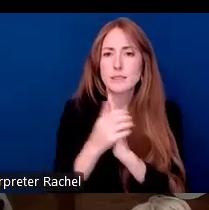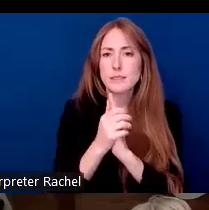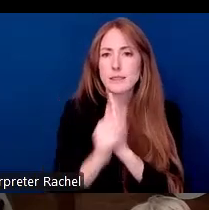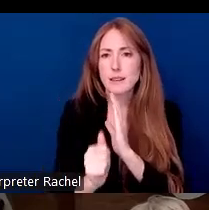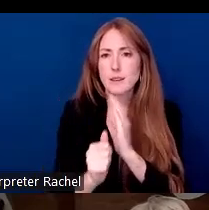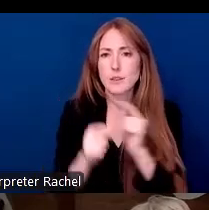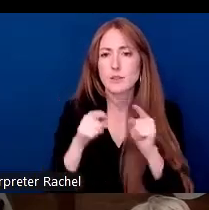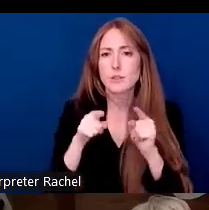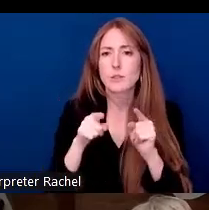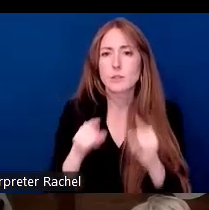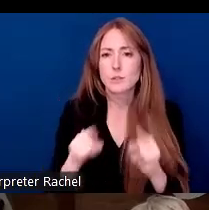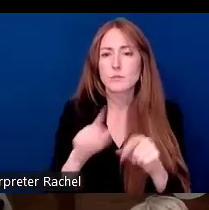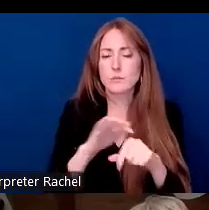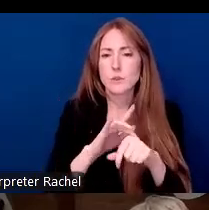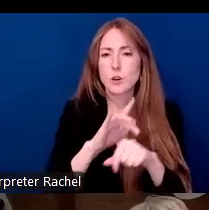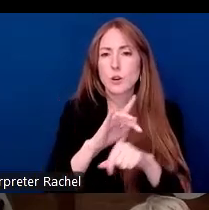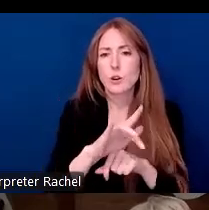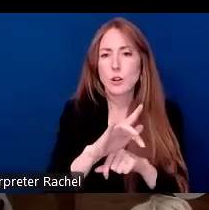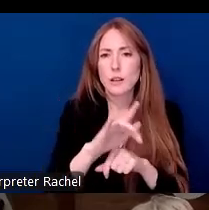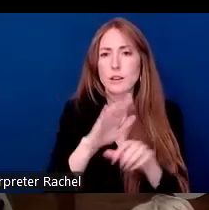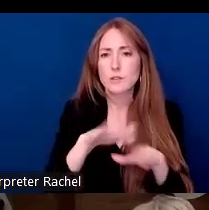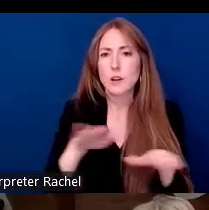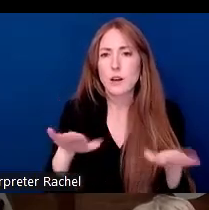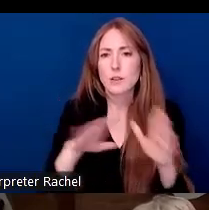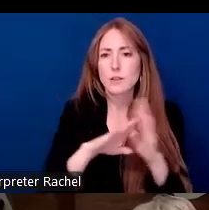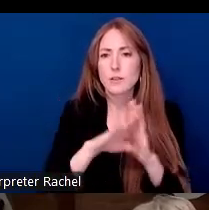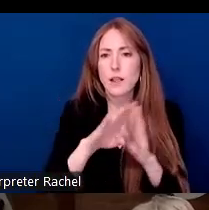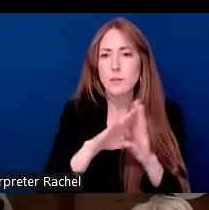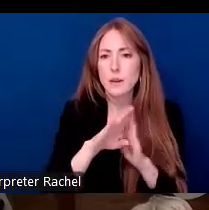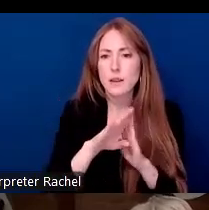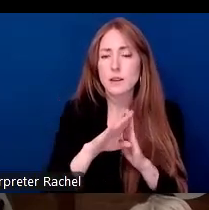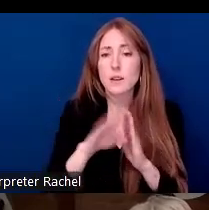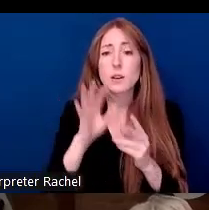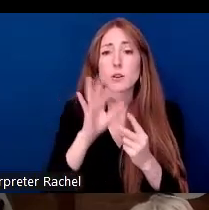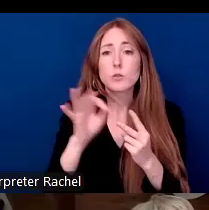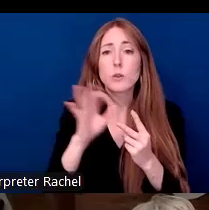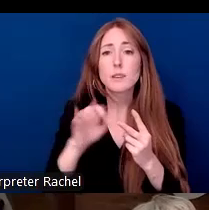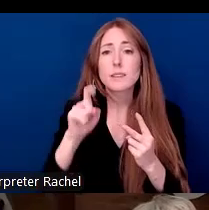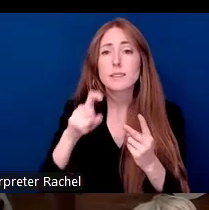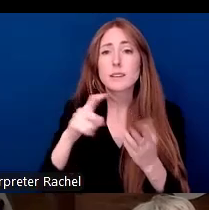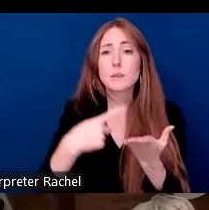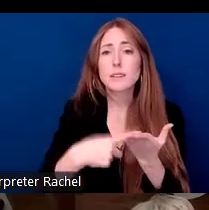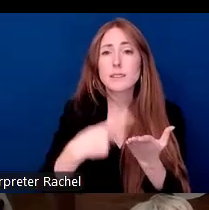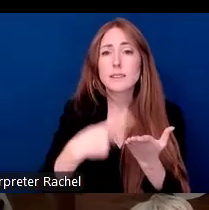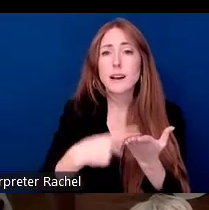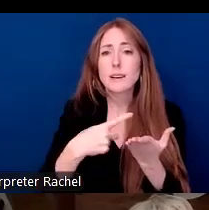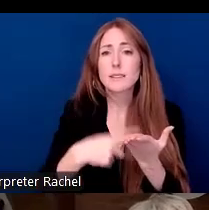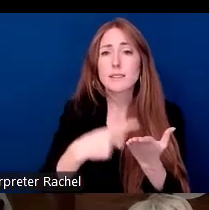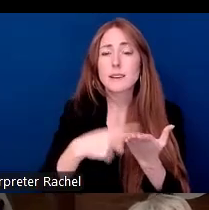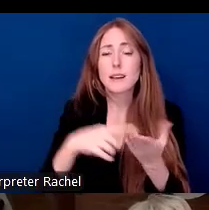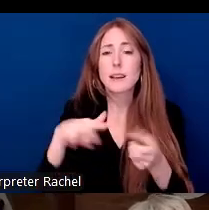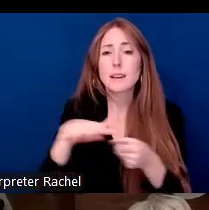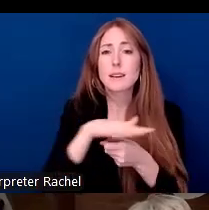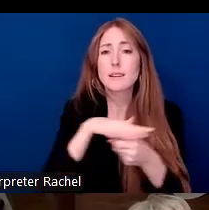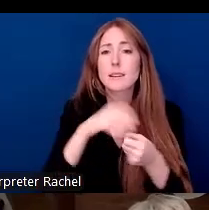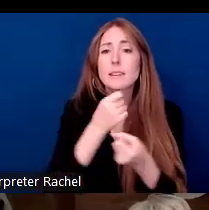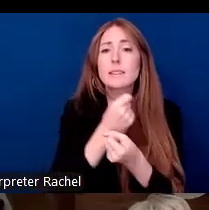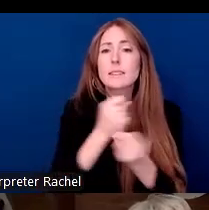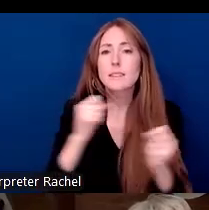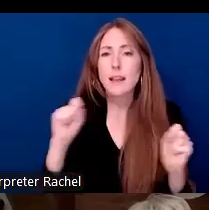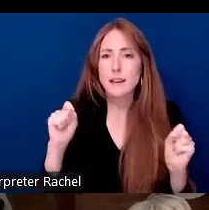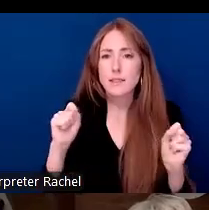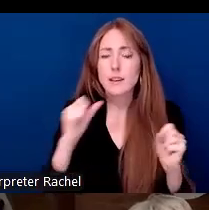sector, so that choices are discussed in a relational space of non-judgment and safety.